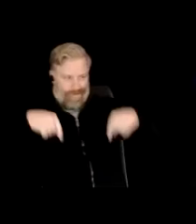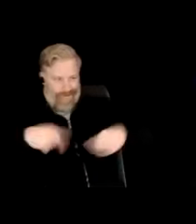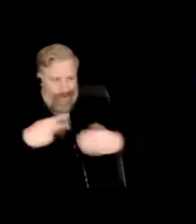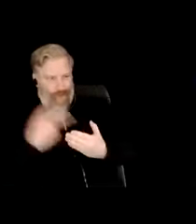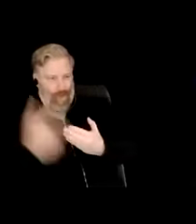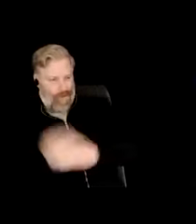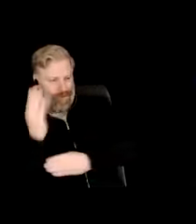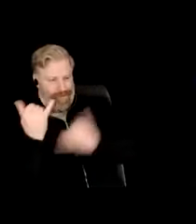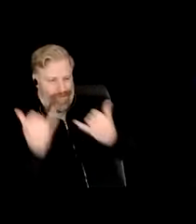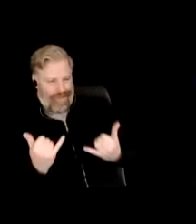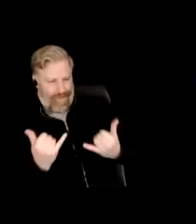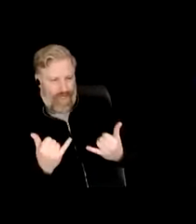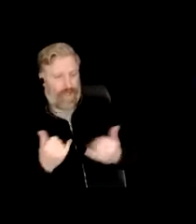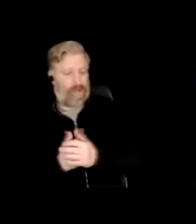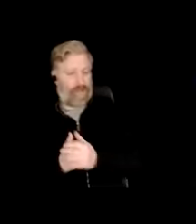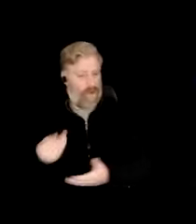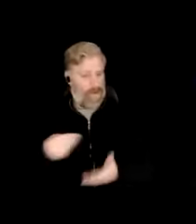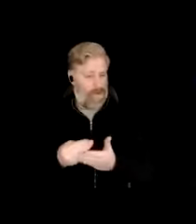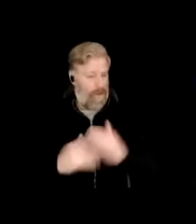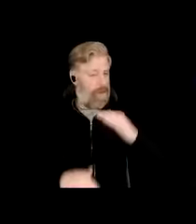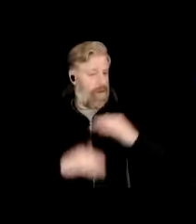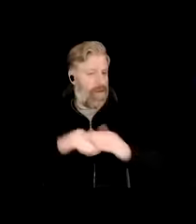is up to $10,000 to BIPOC, disability